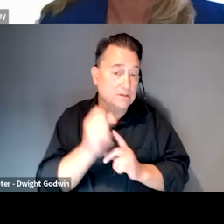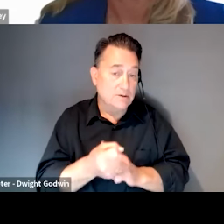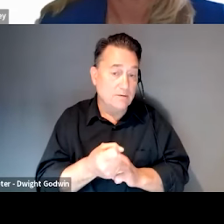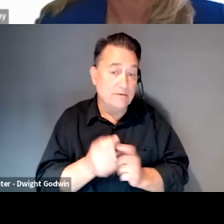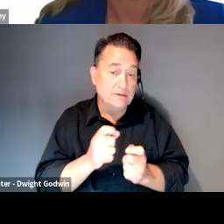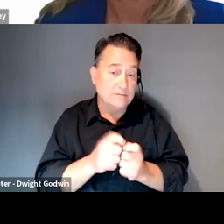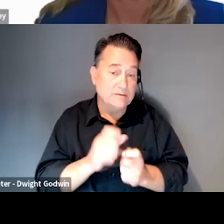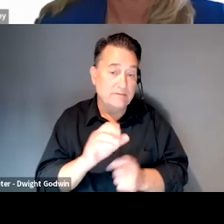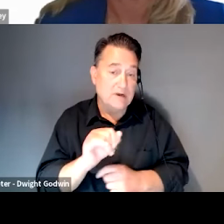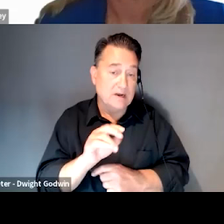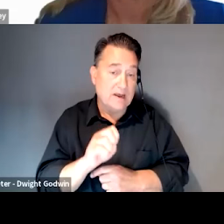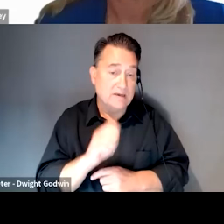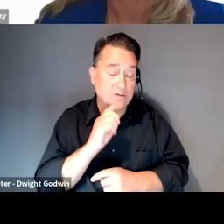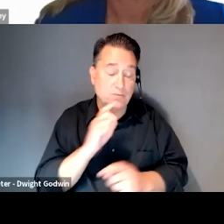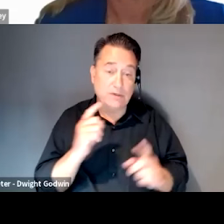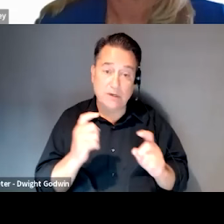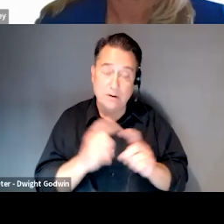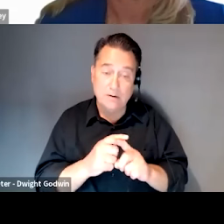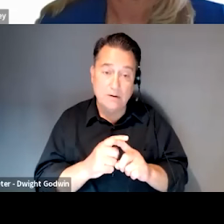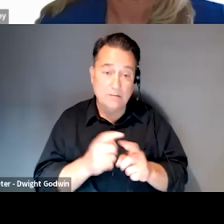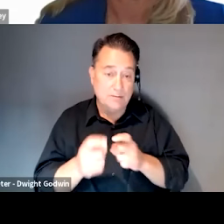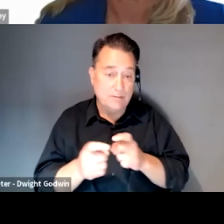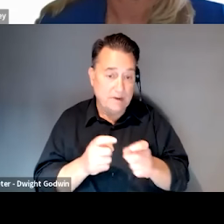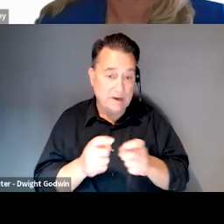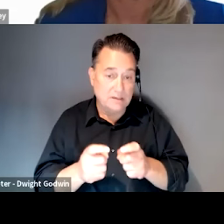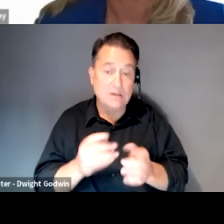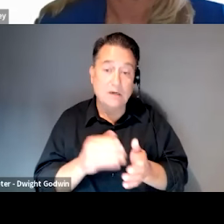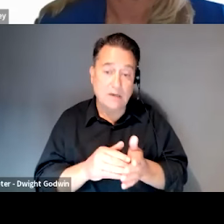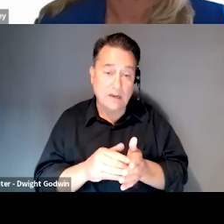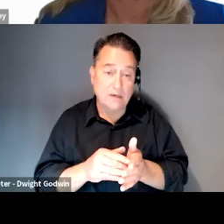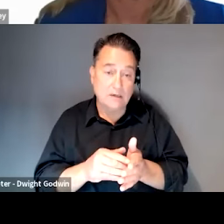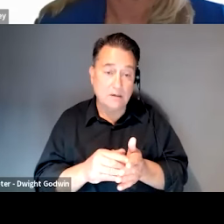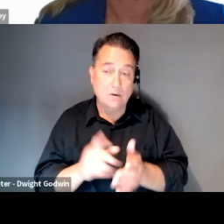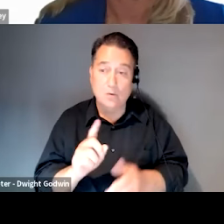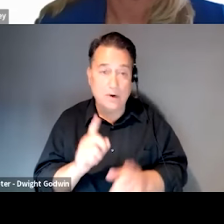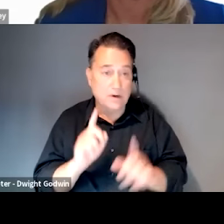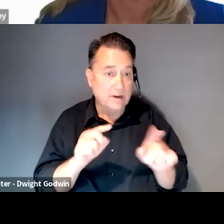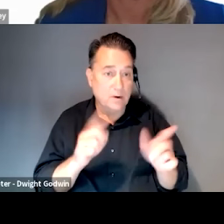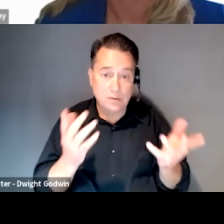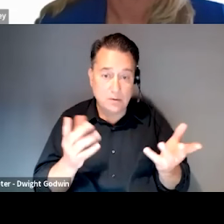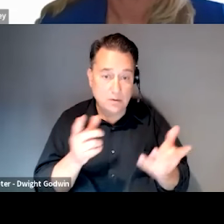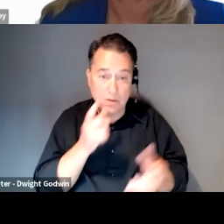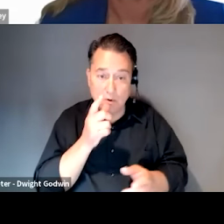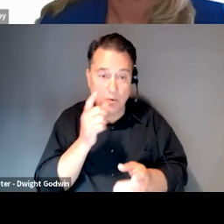are too complex to be managed by the family treatment court, again, where are they gonna go? Who's going to manage them?